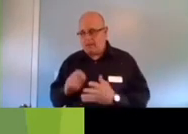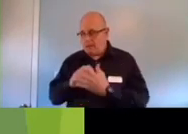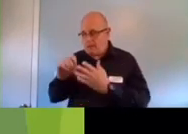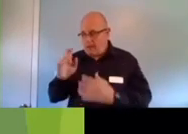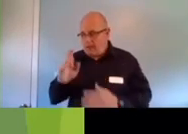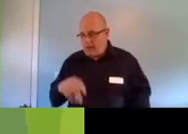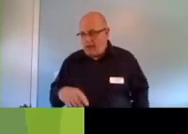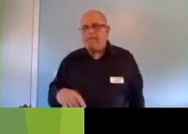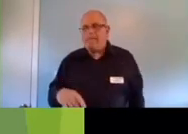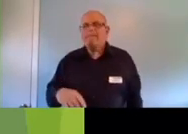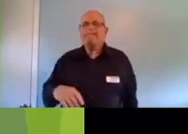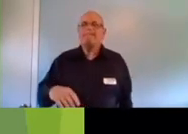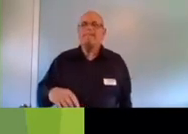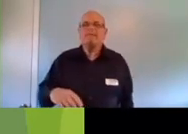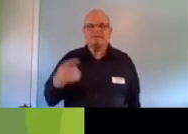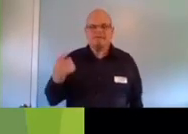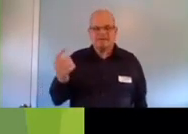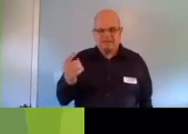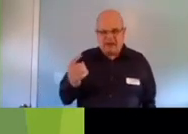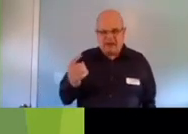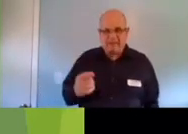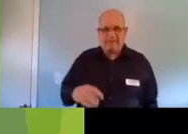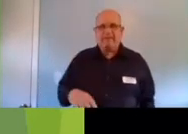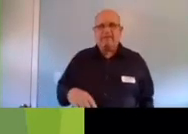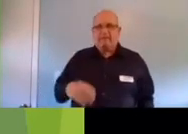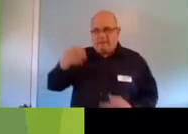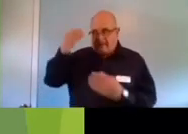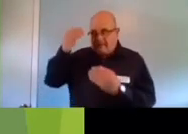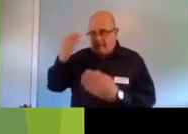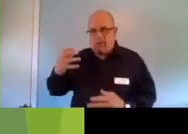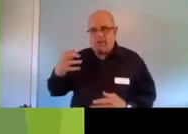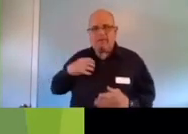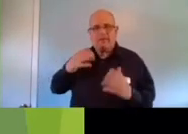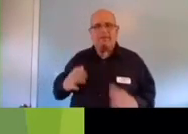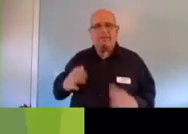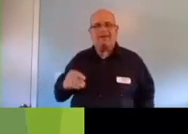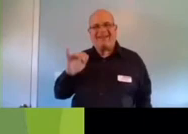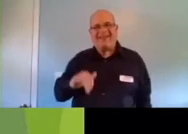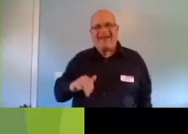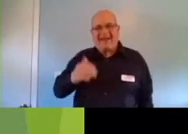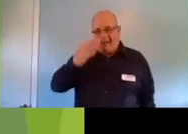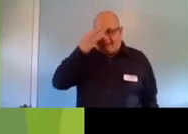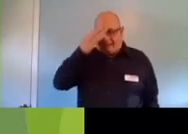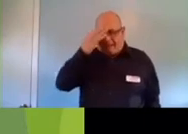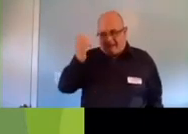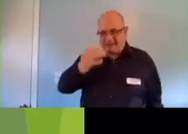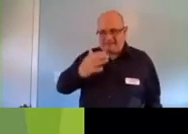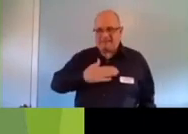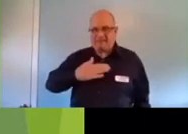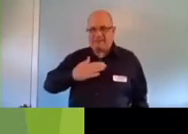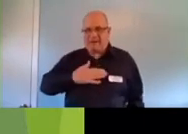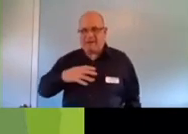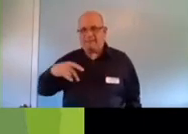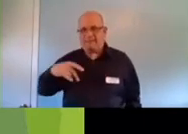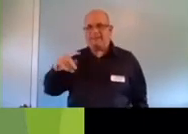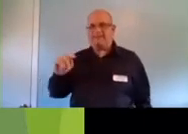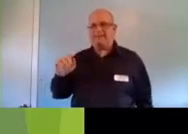you need to let the employer know, hey, this is because of my PTSD or whatever it is.